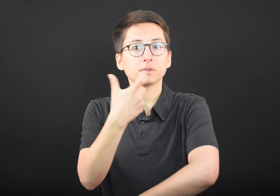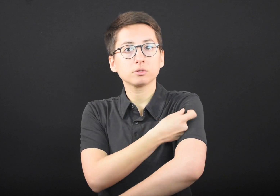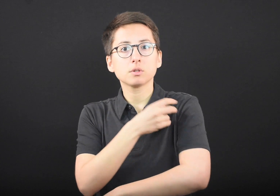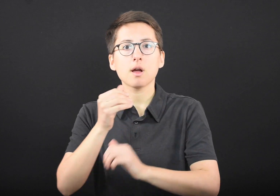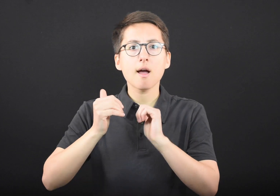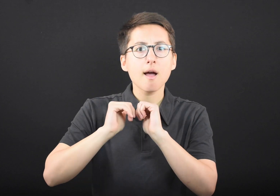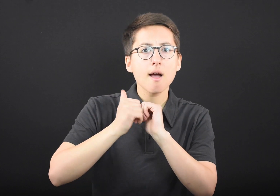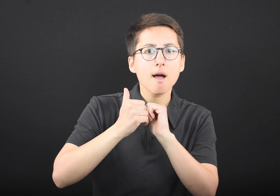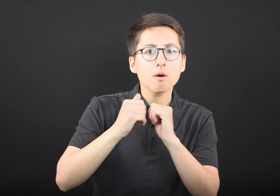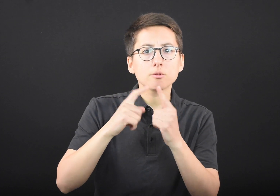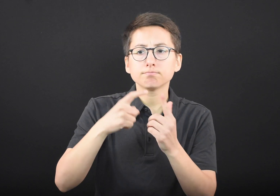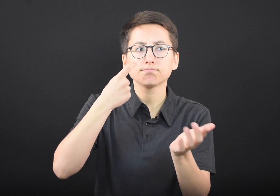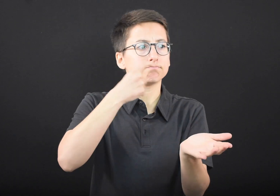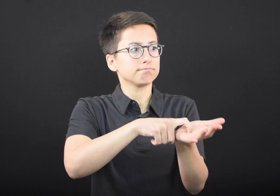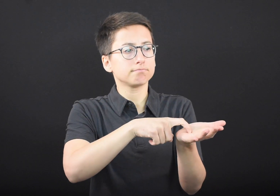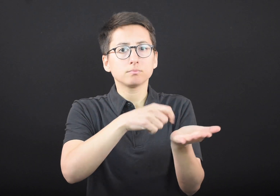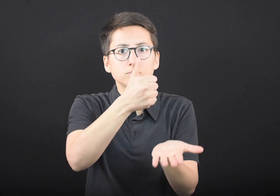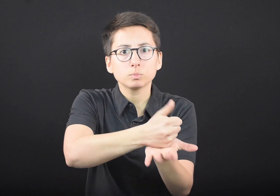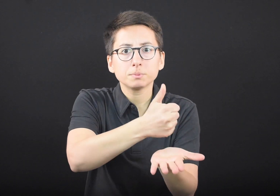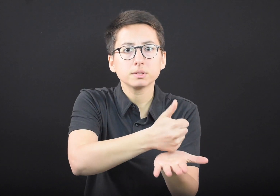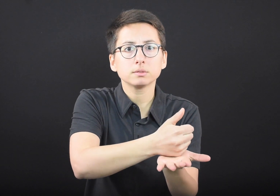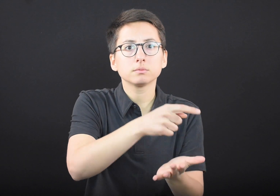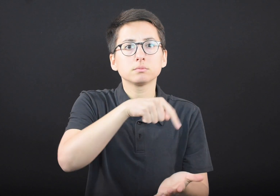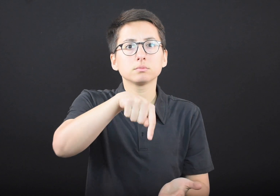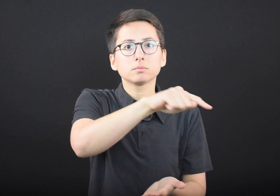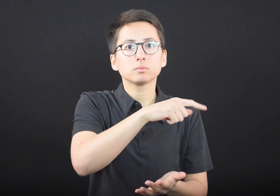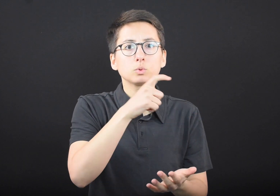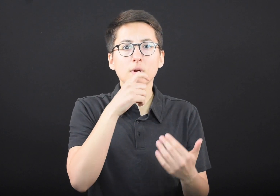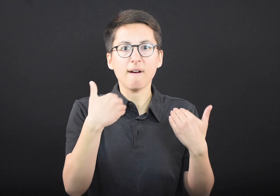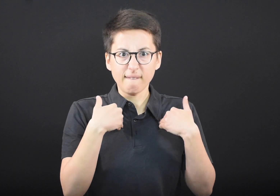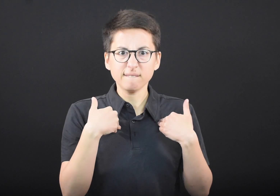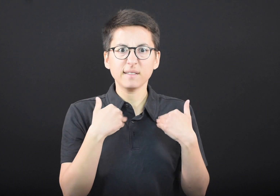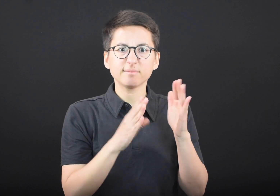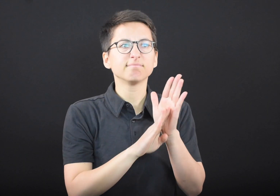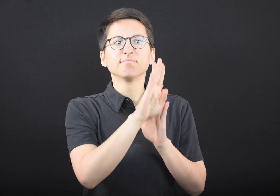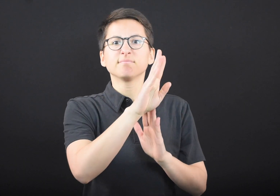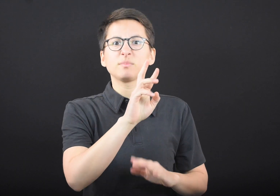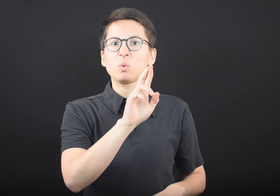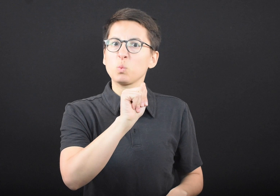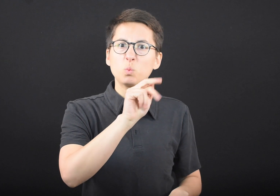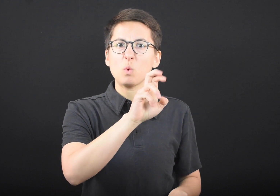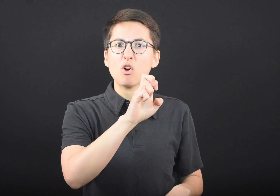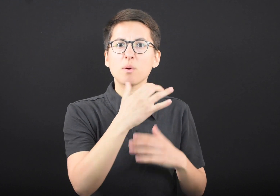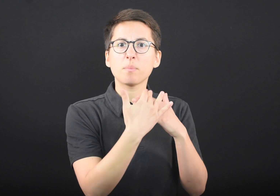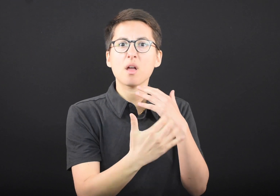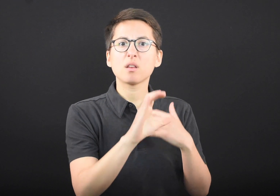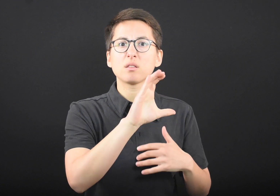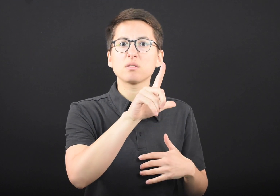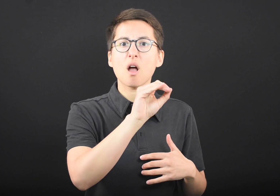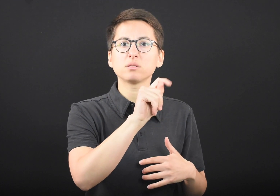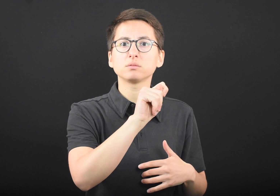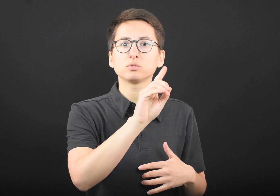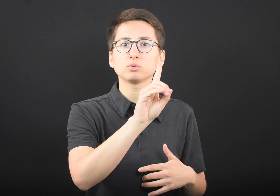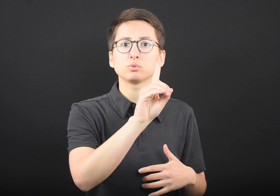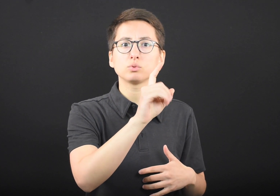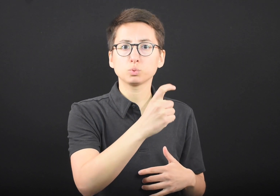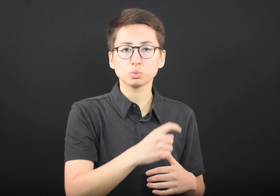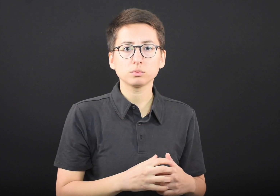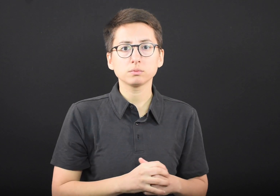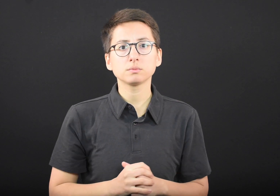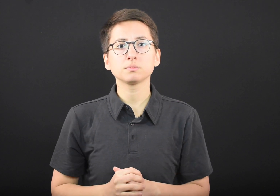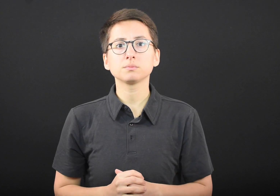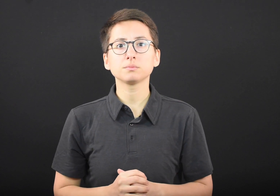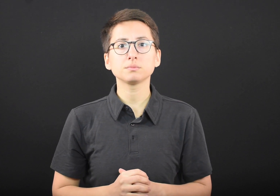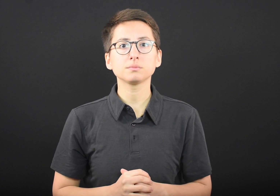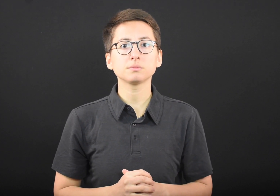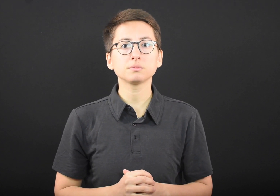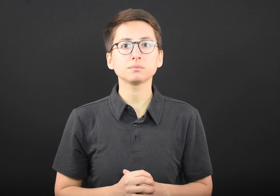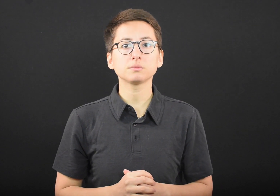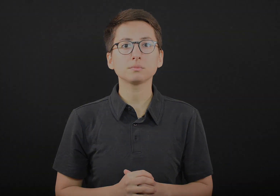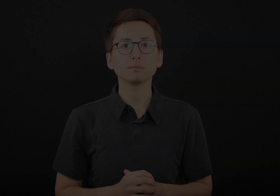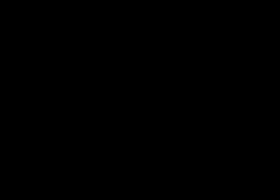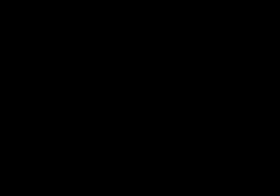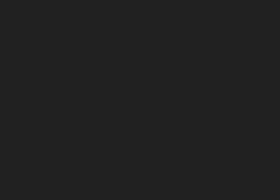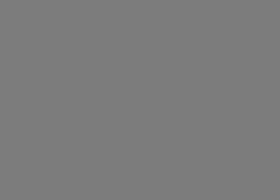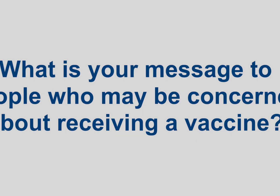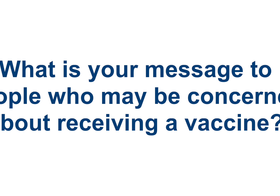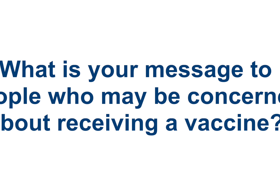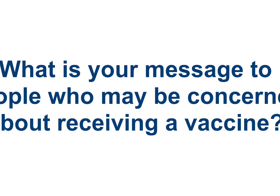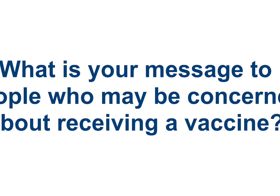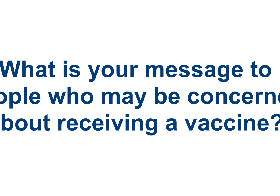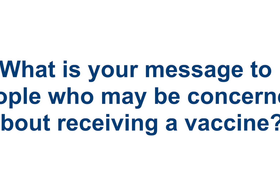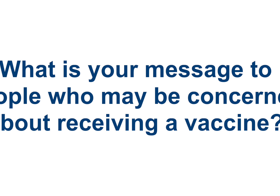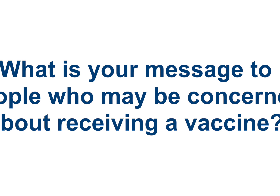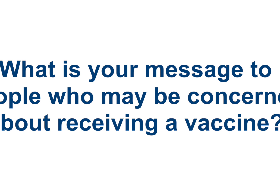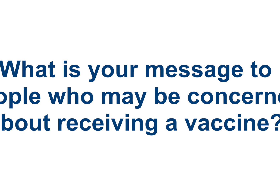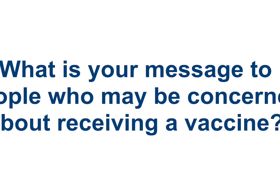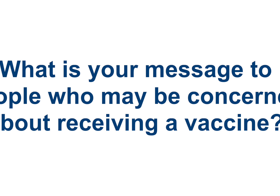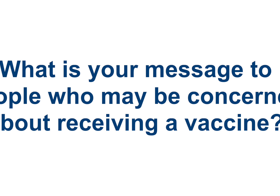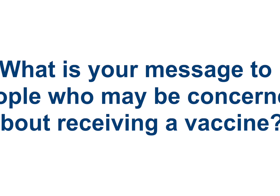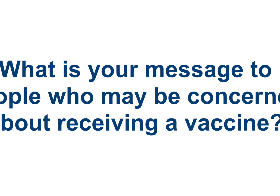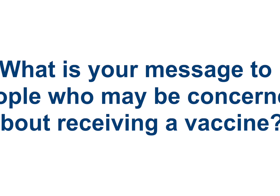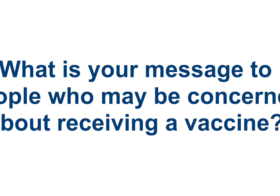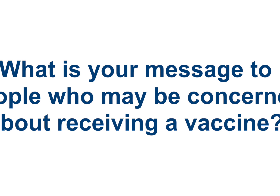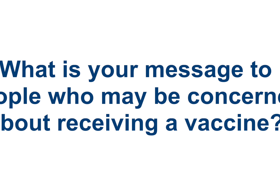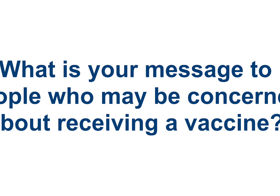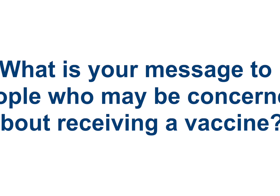and how to recognize and treat this rare blot clot disorder.